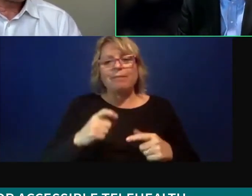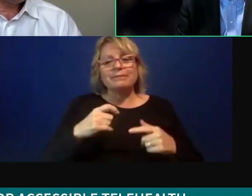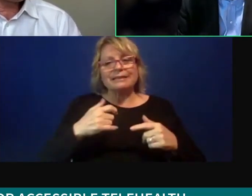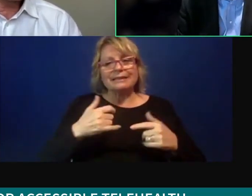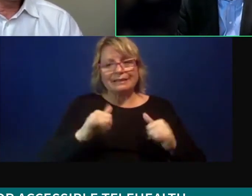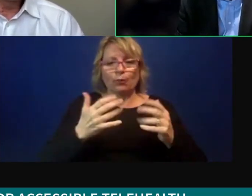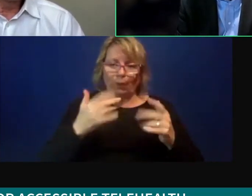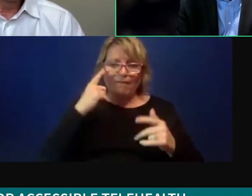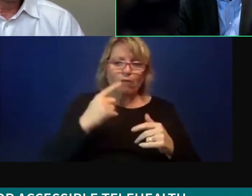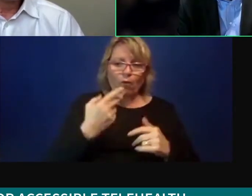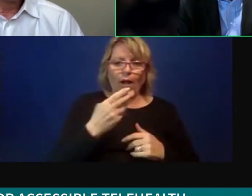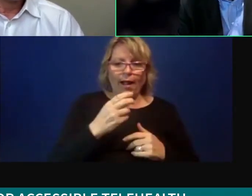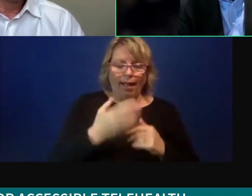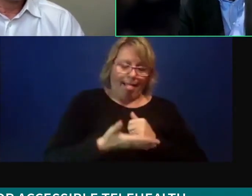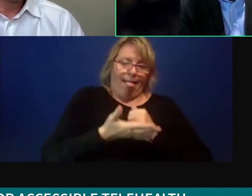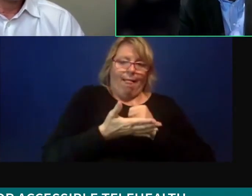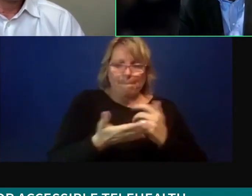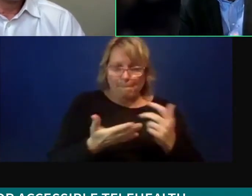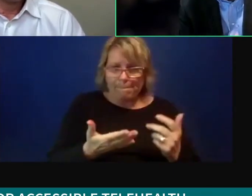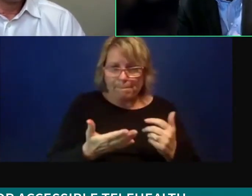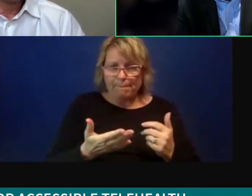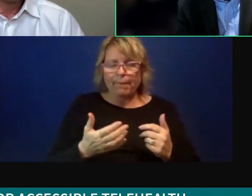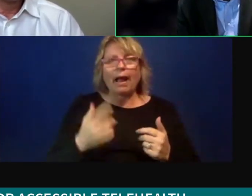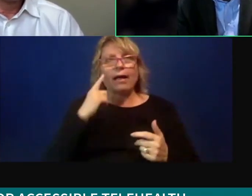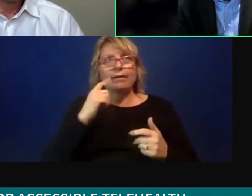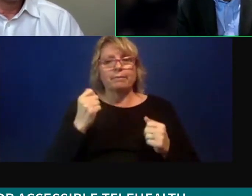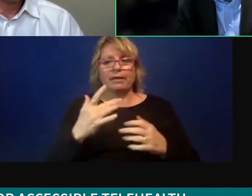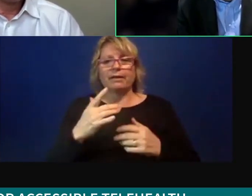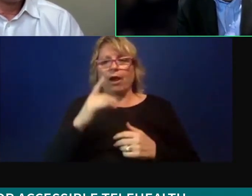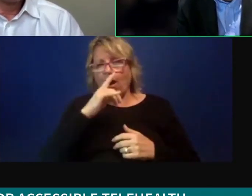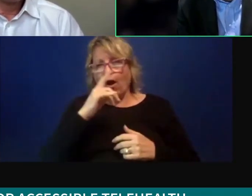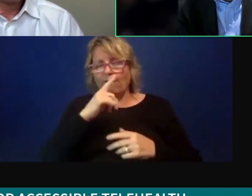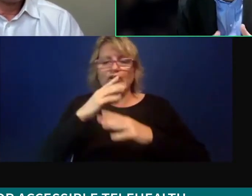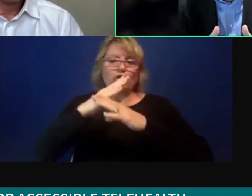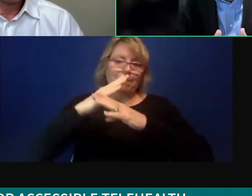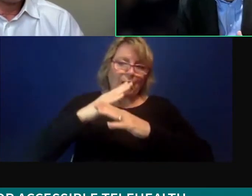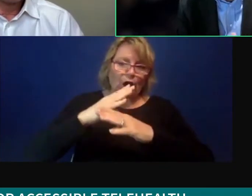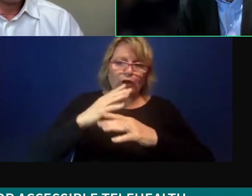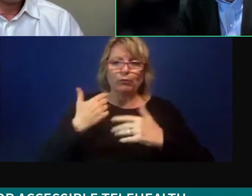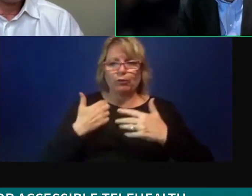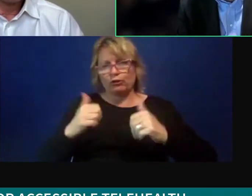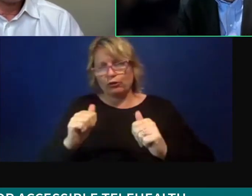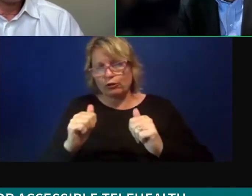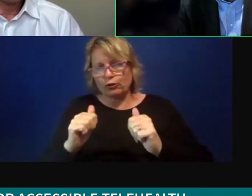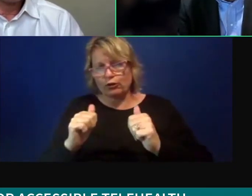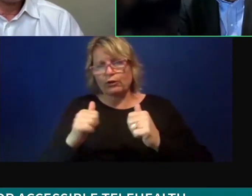I think a lot of times they do put up artificial barriers where we are trying to deliver something,